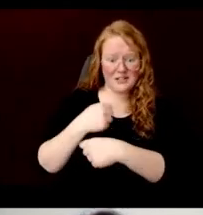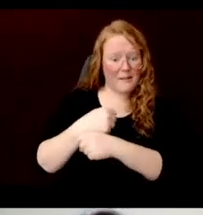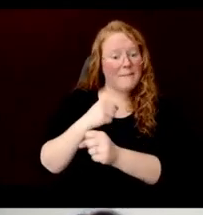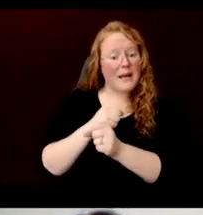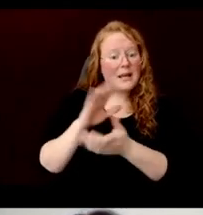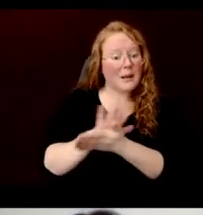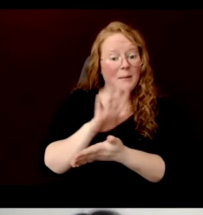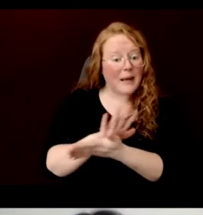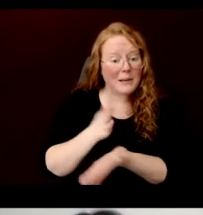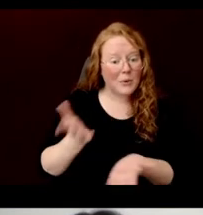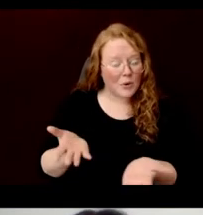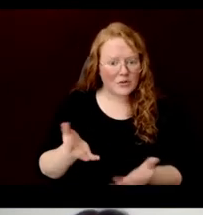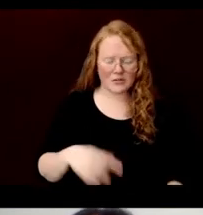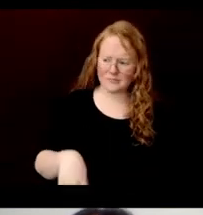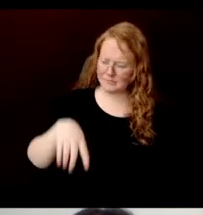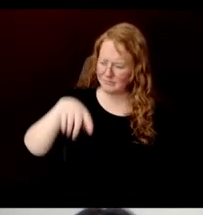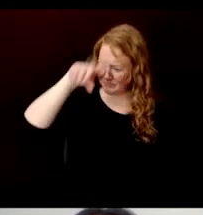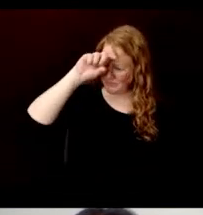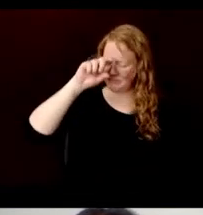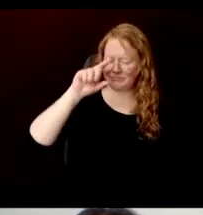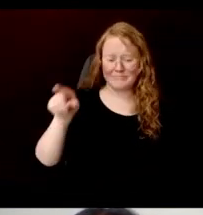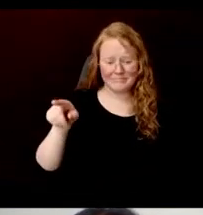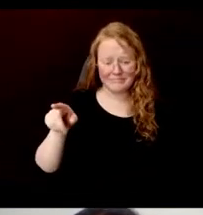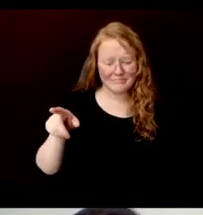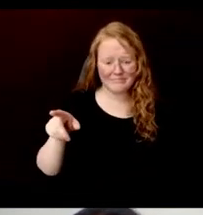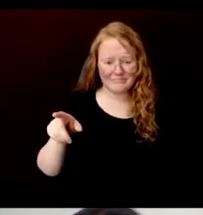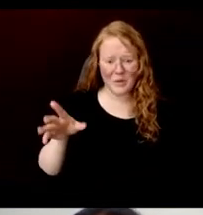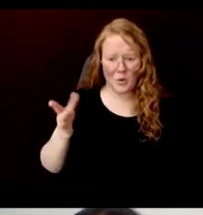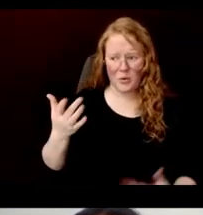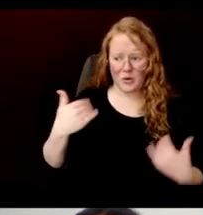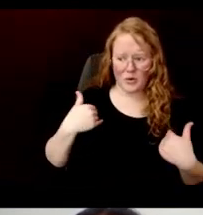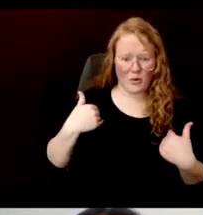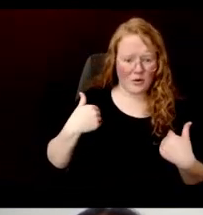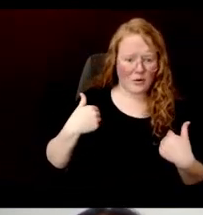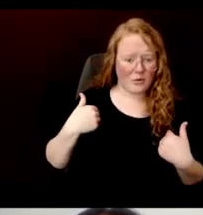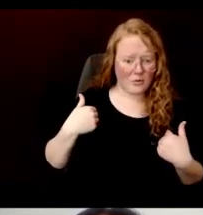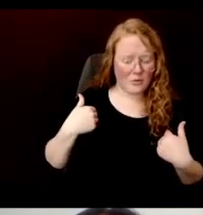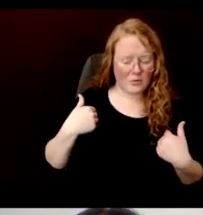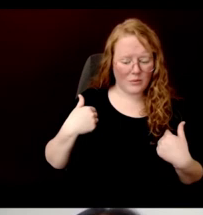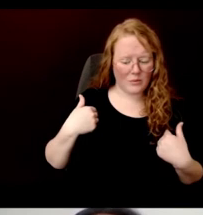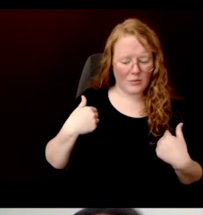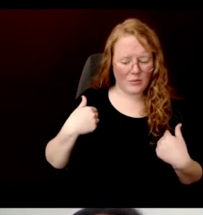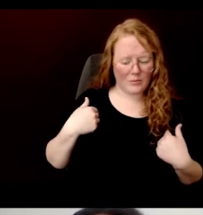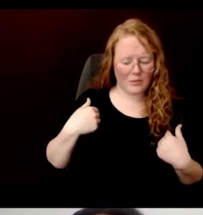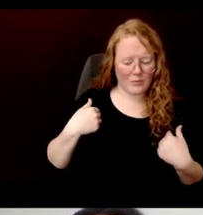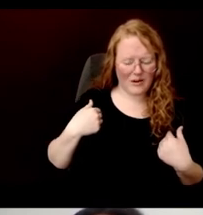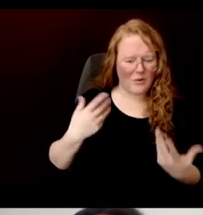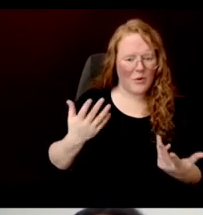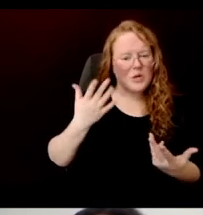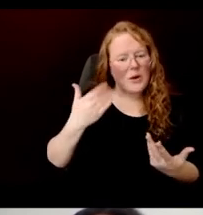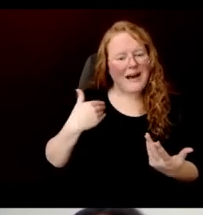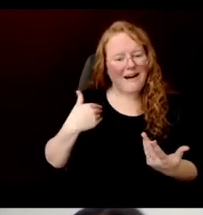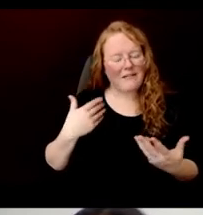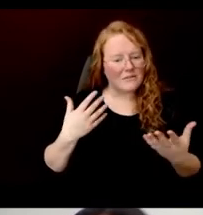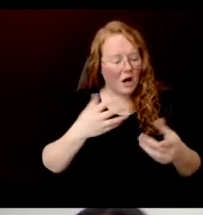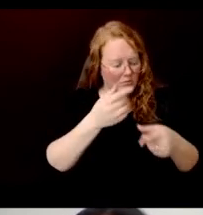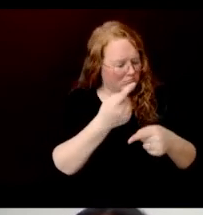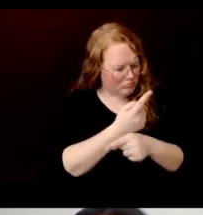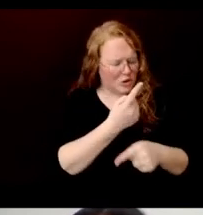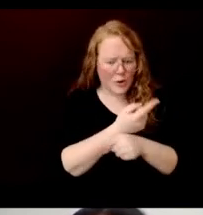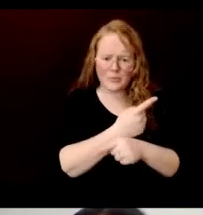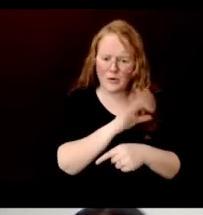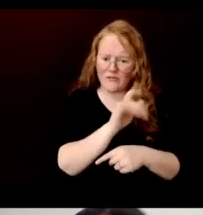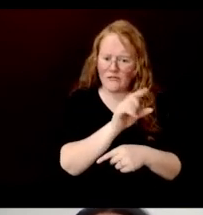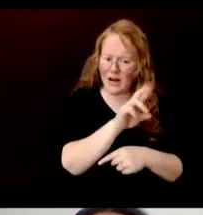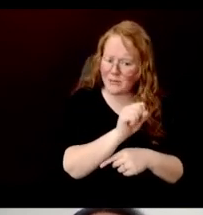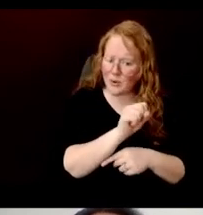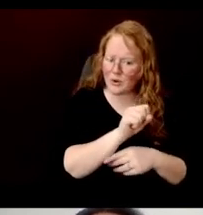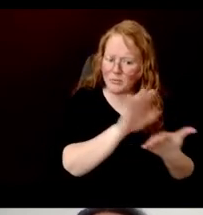This is weird to me not just because of the fact that we have suitable fiber plants that are demonstrably good for making paper,